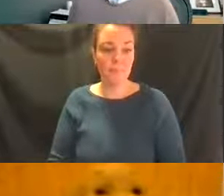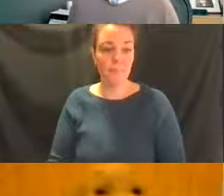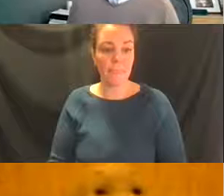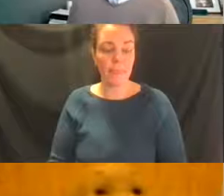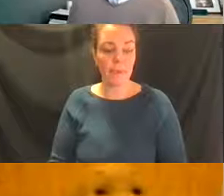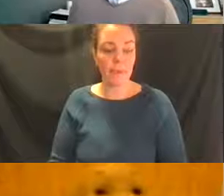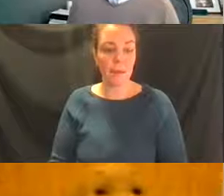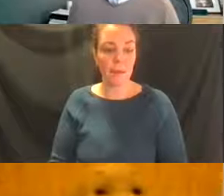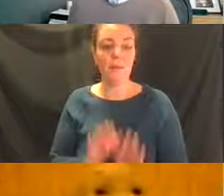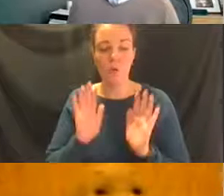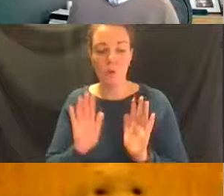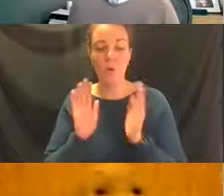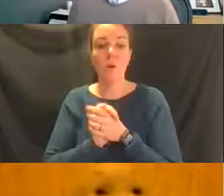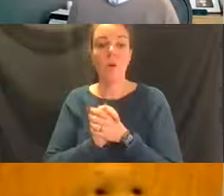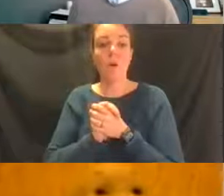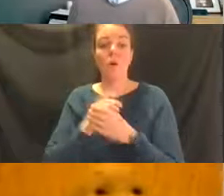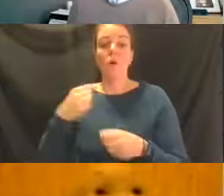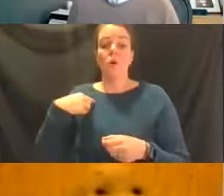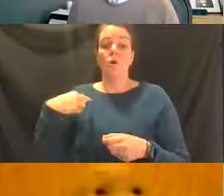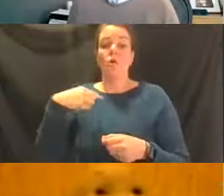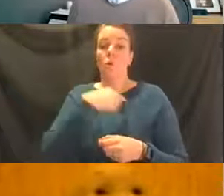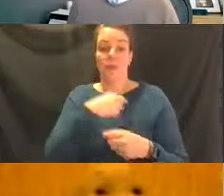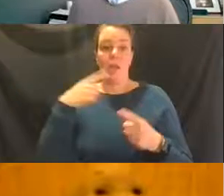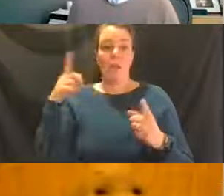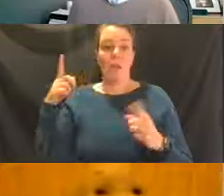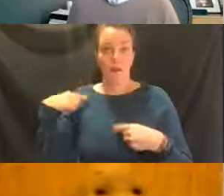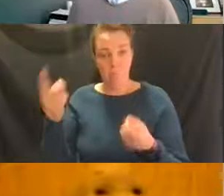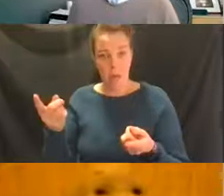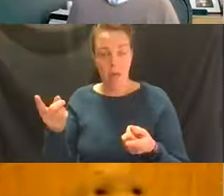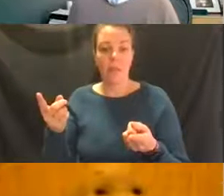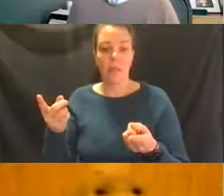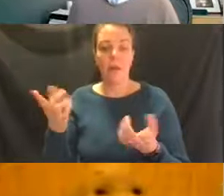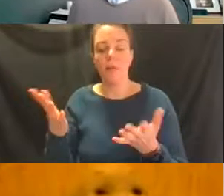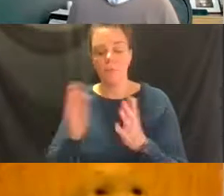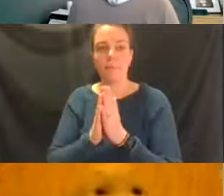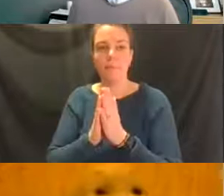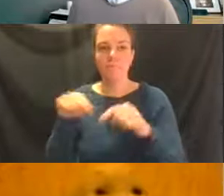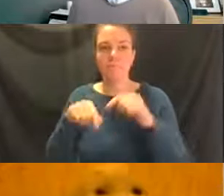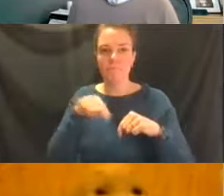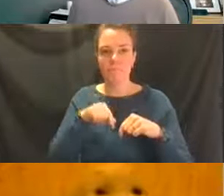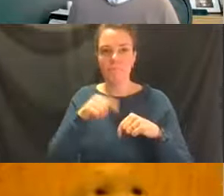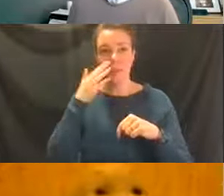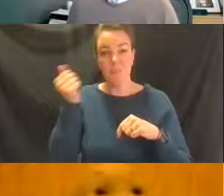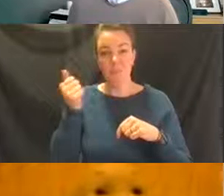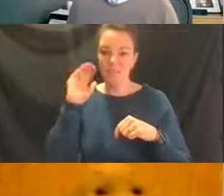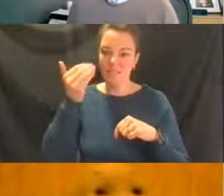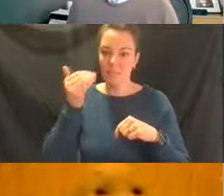with that, we have been due to the sort of a high burden of disease in this population.